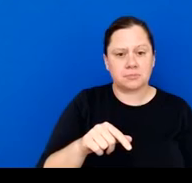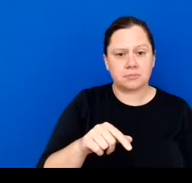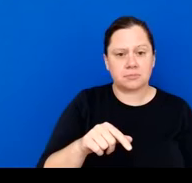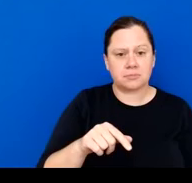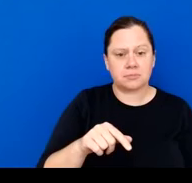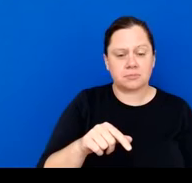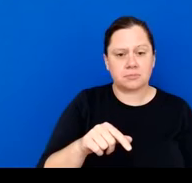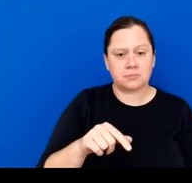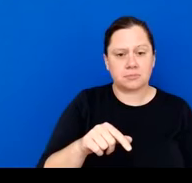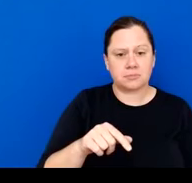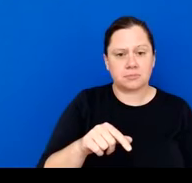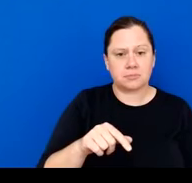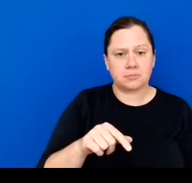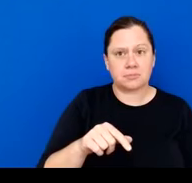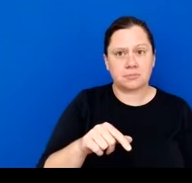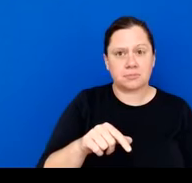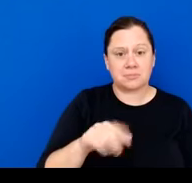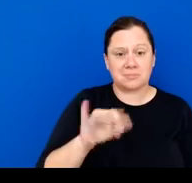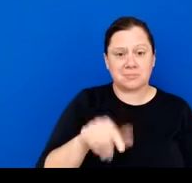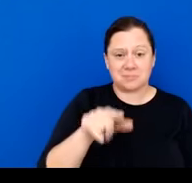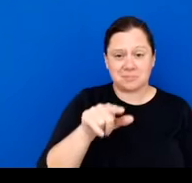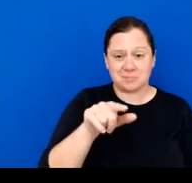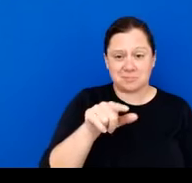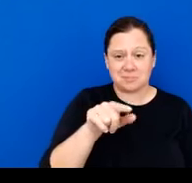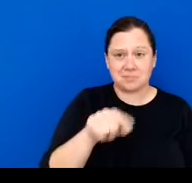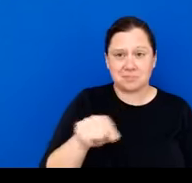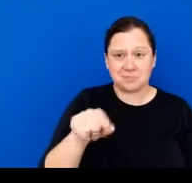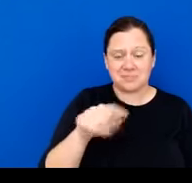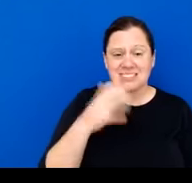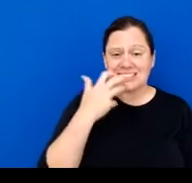get some heat right along the edge of the fire line or